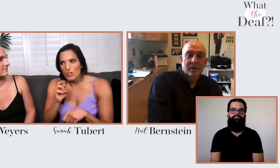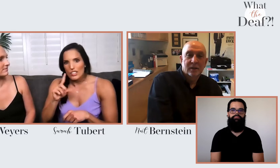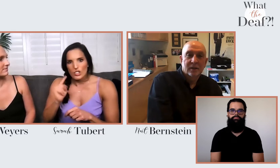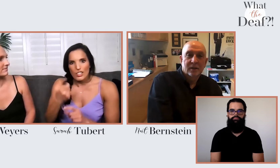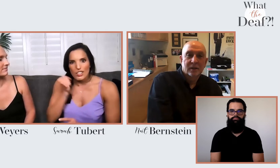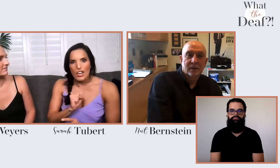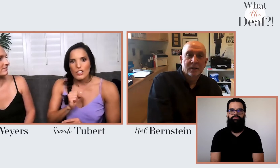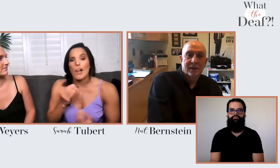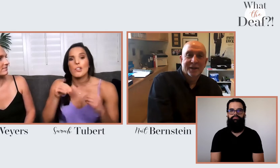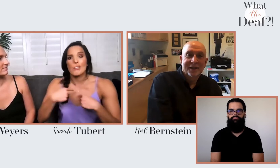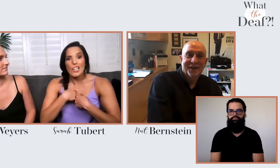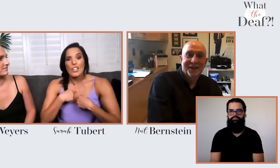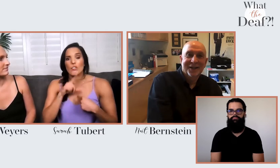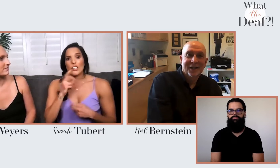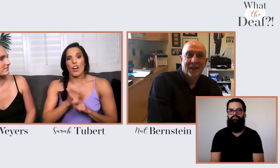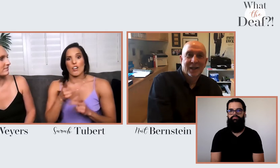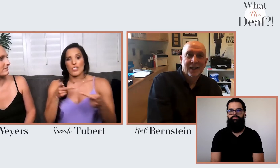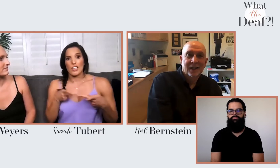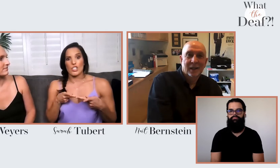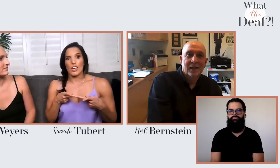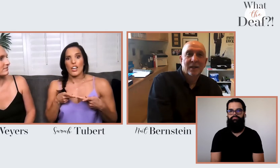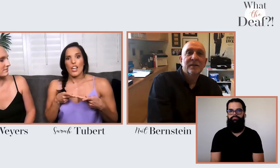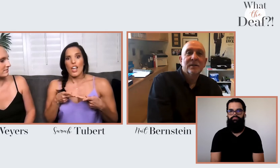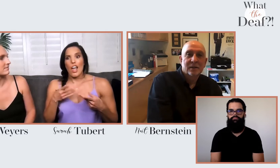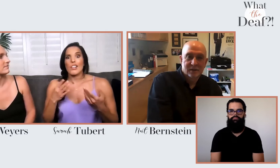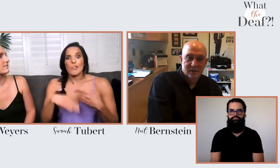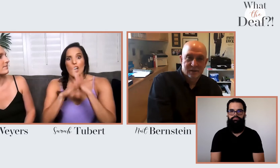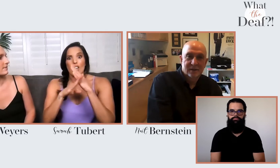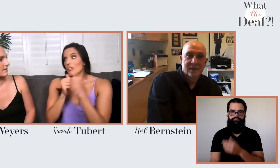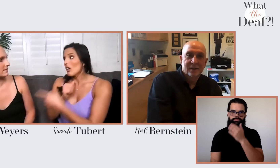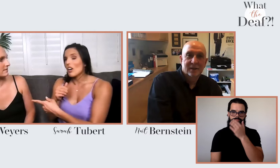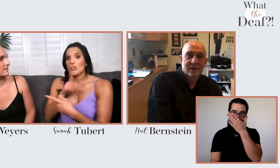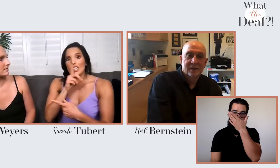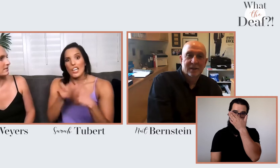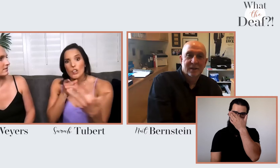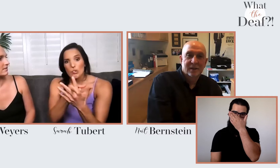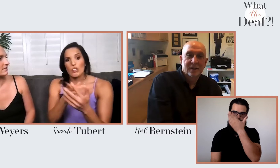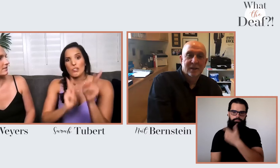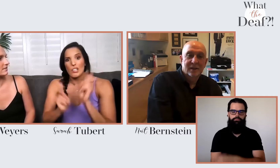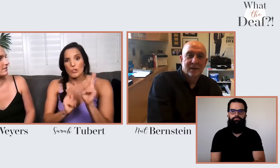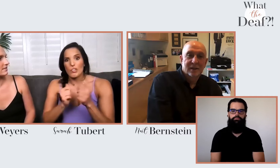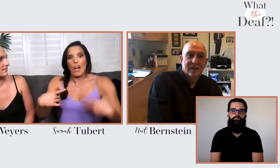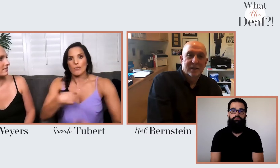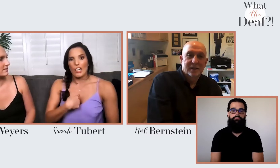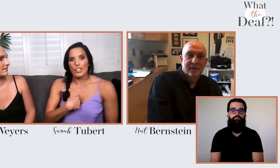Or is it just Sarah? So that puts me in a really hard position and the barrier with her really getting through to people without me.